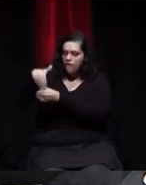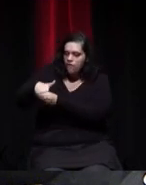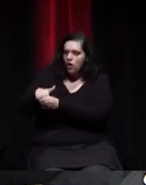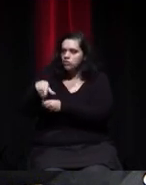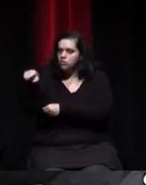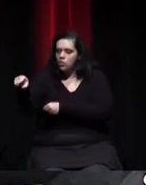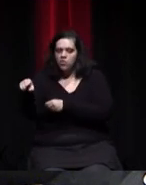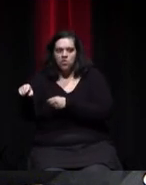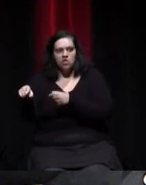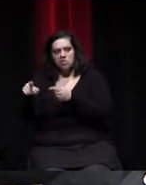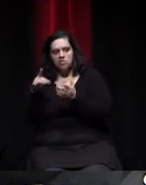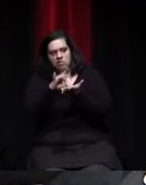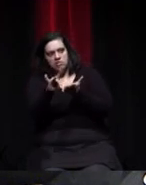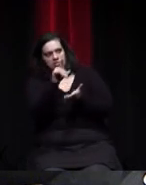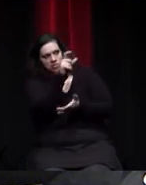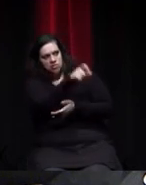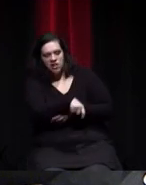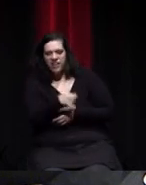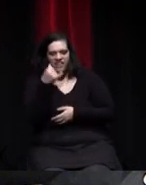that you can't say the name, or I won't vote.